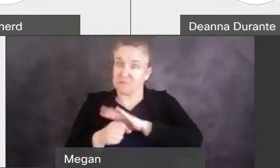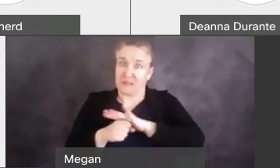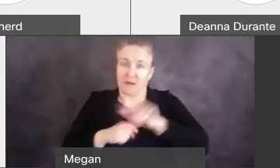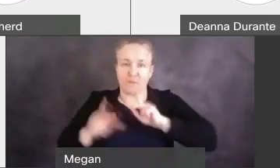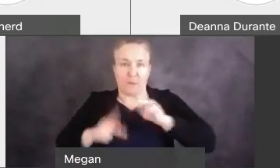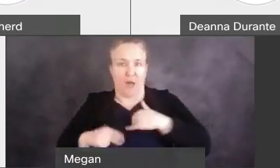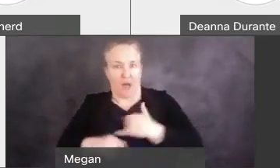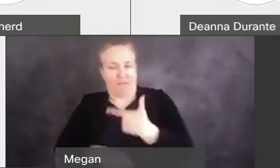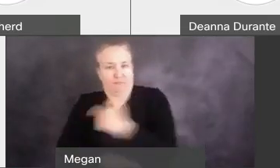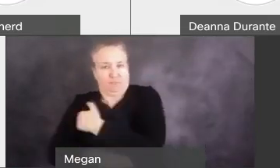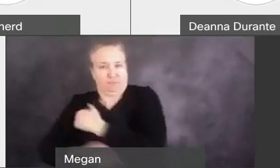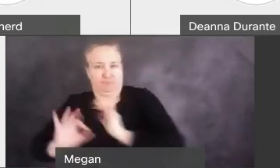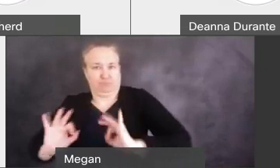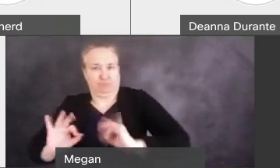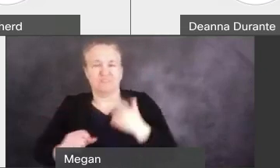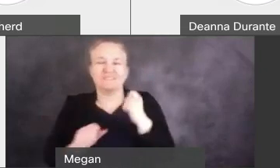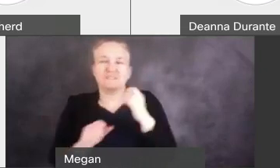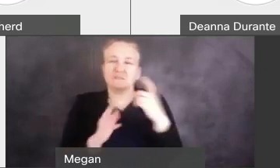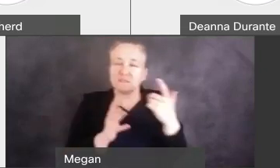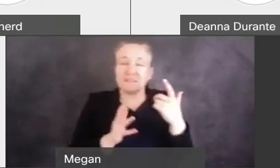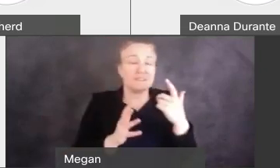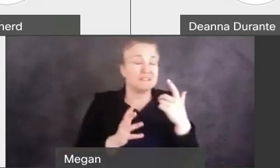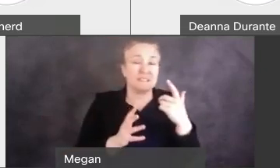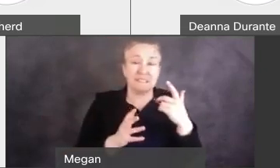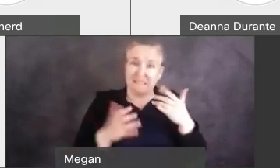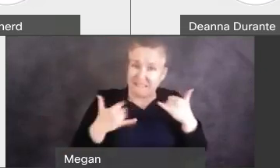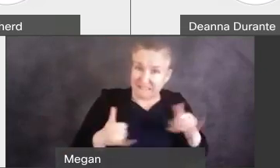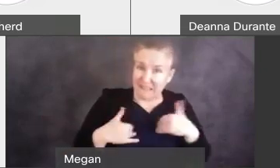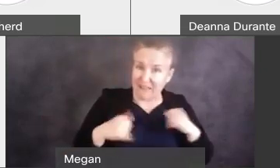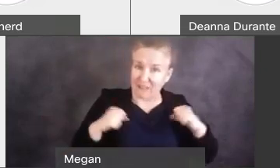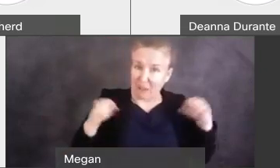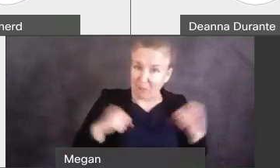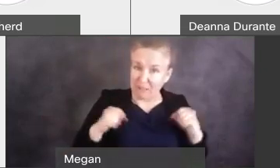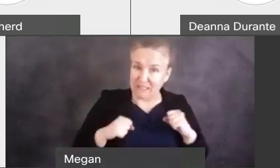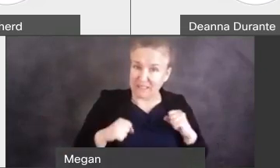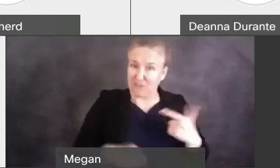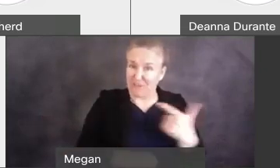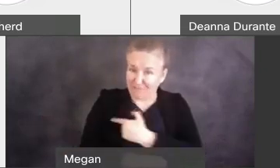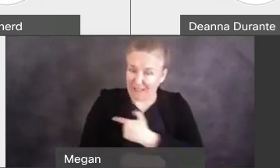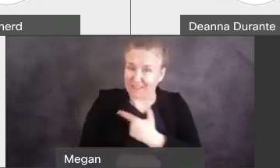that is that we still don't have the ability to vaccinate anyone who's younger than